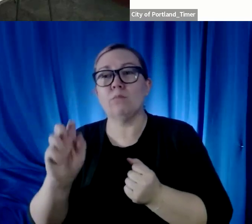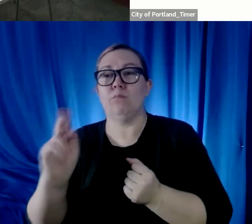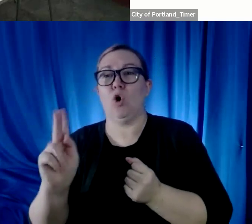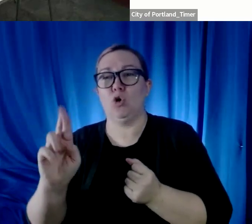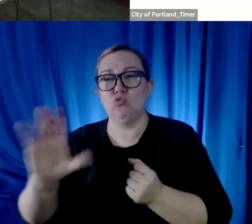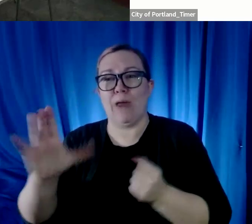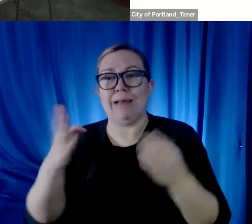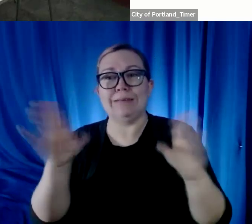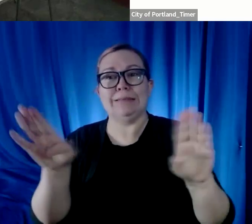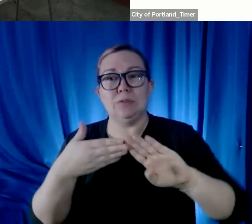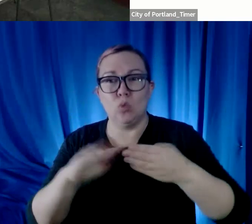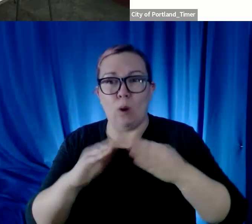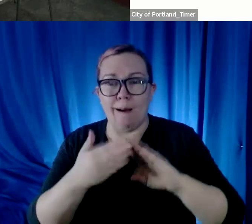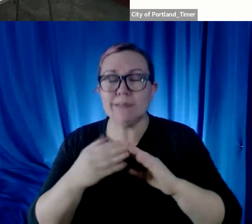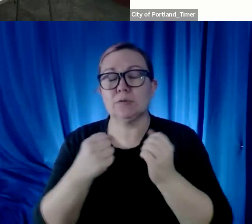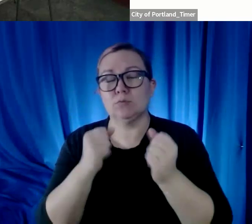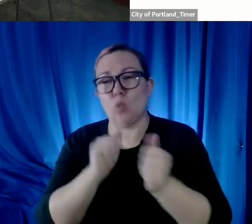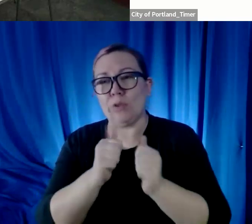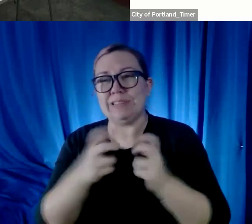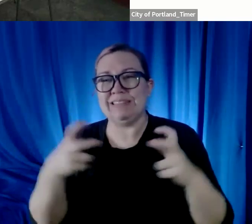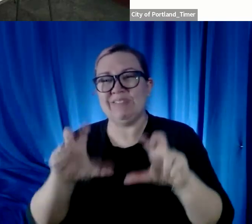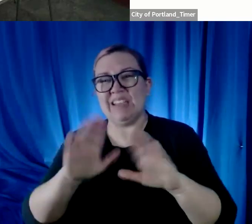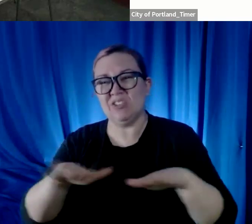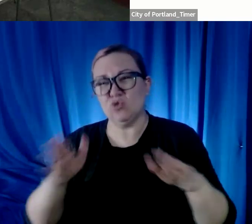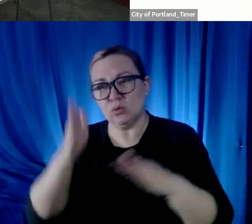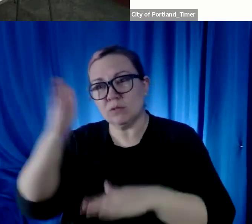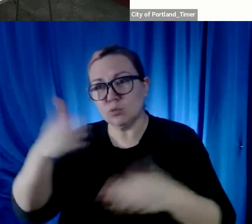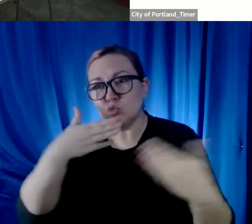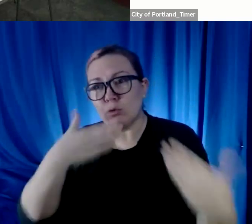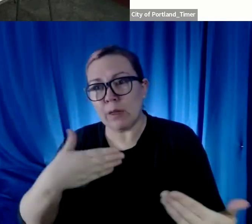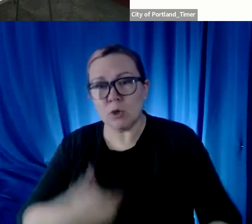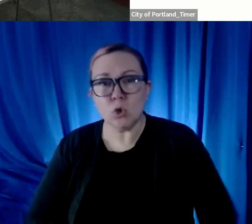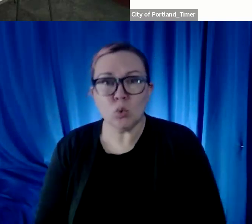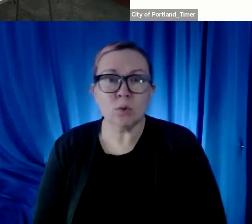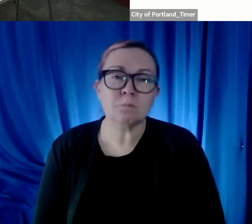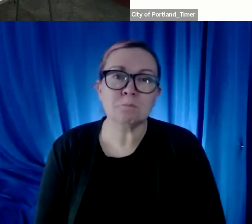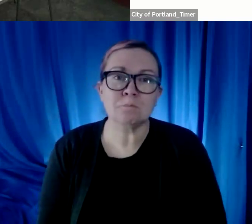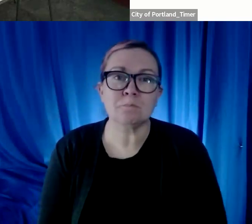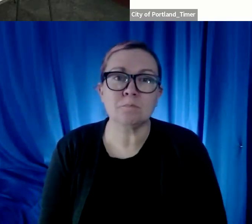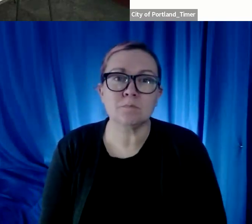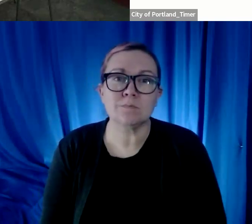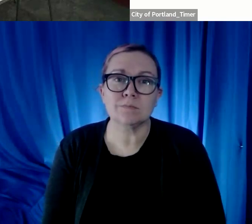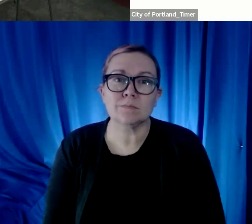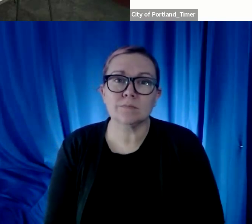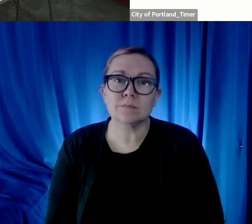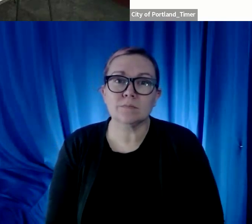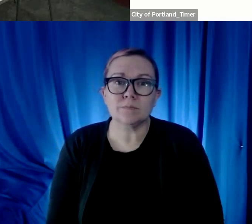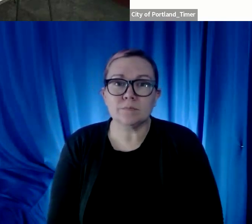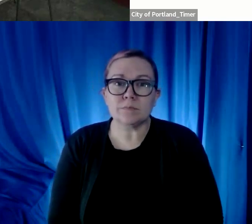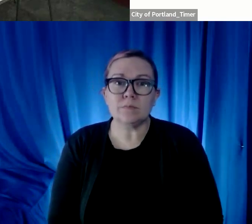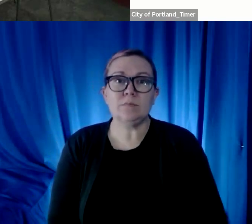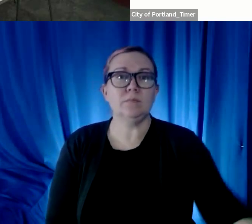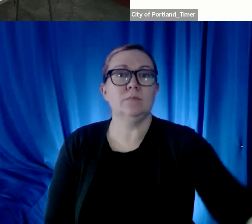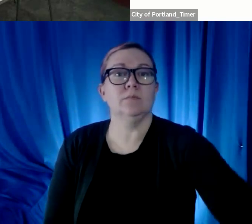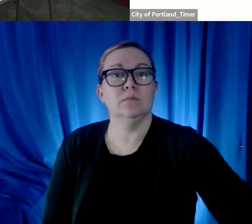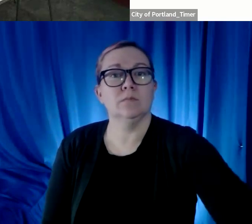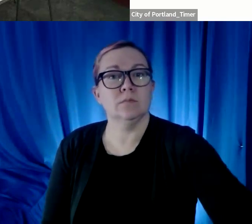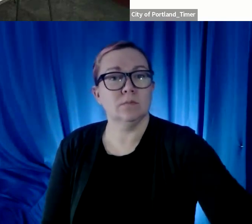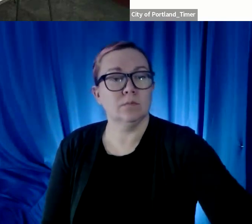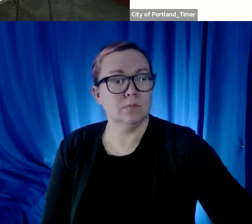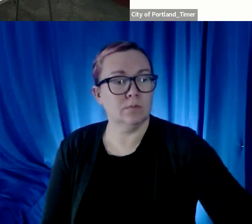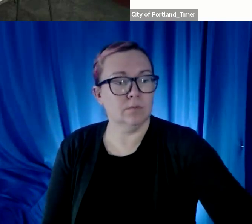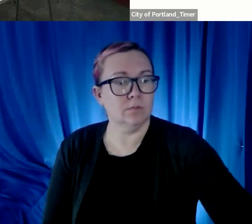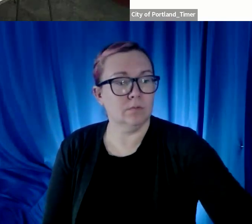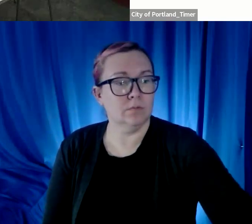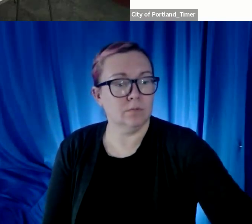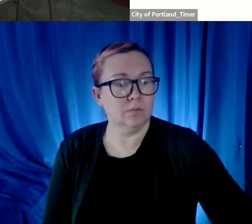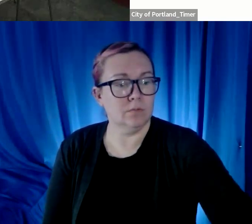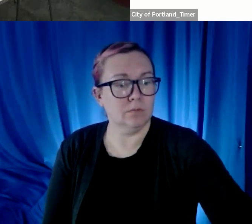In the future and invest in our children's future.